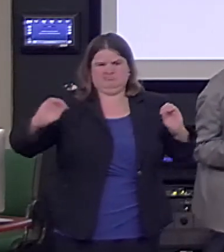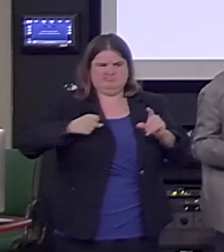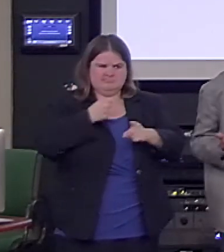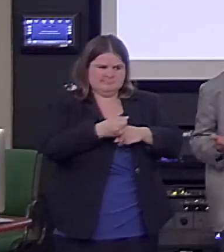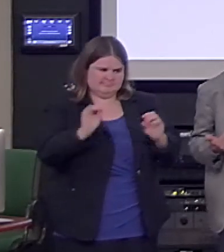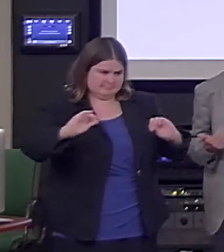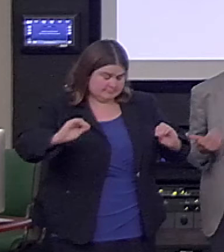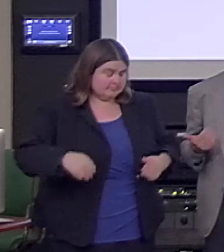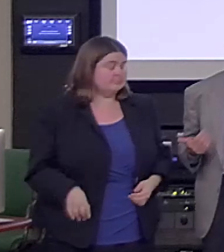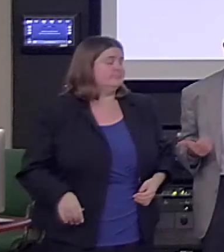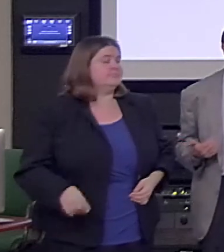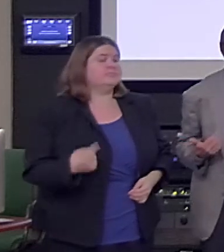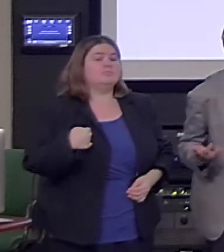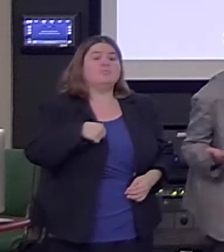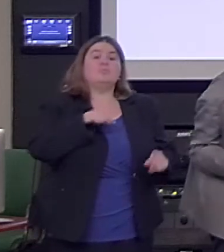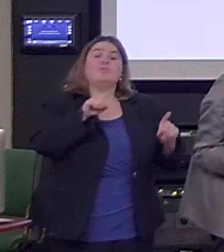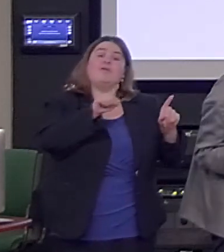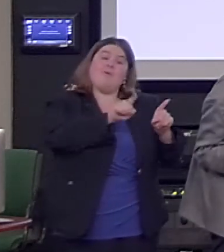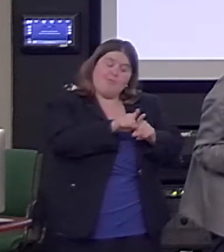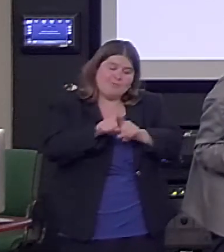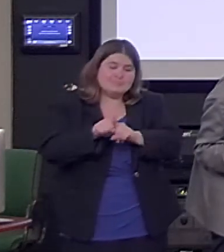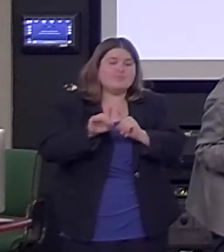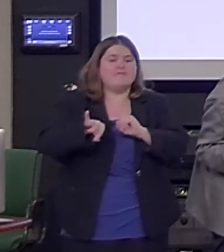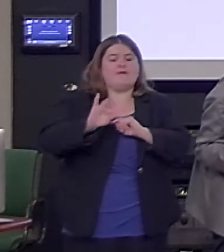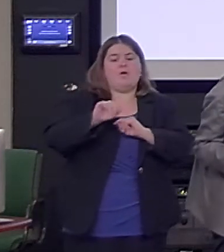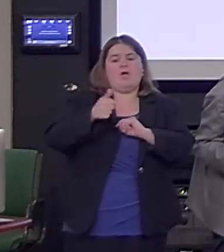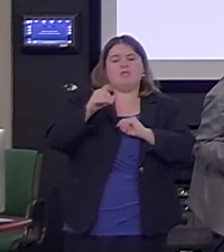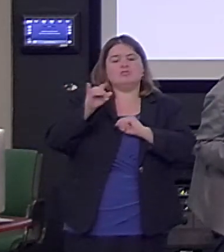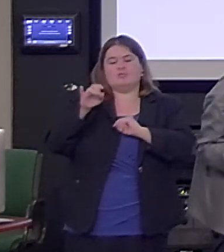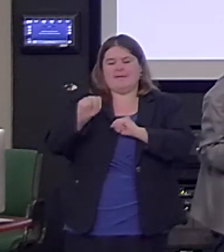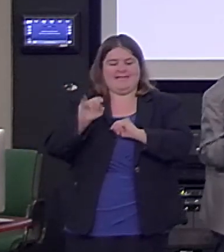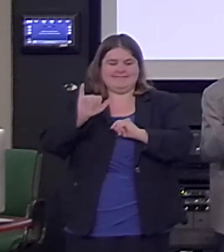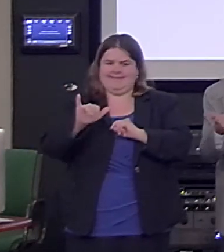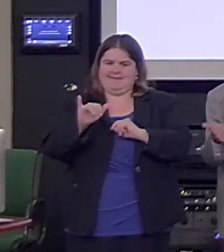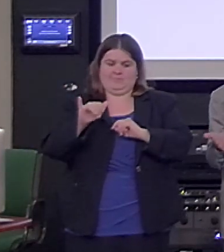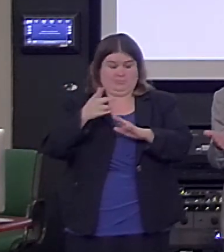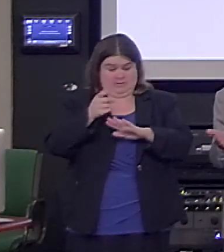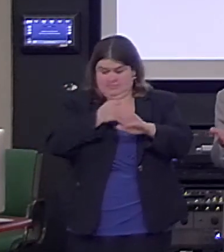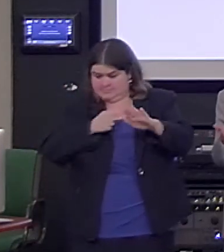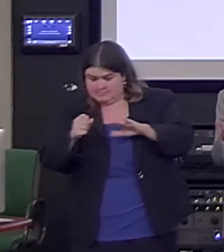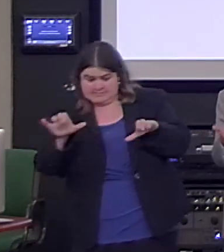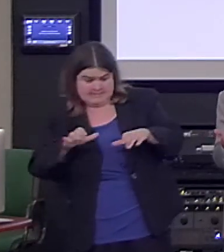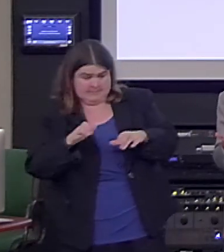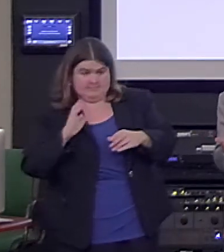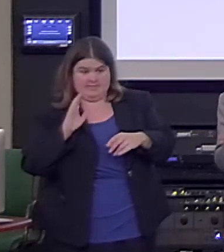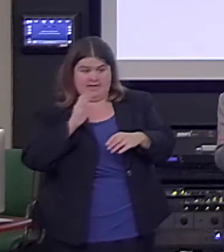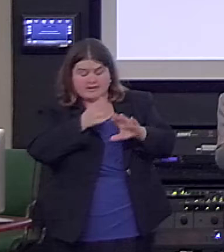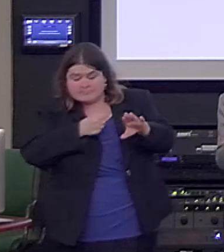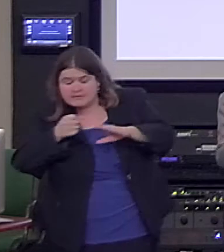We also found domains that were unaffected by the intervention, particularly Attention Deficit Disorder,